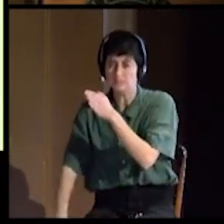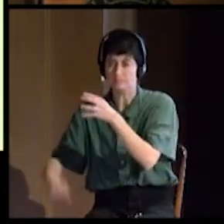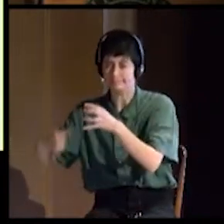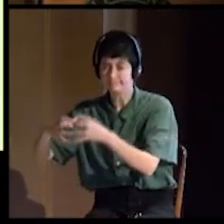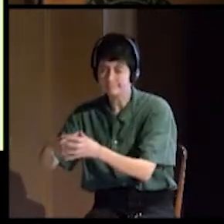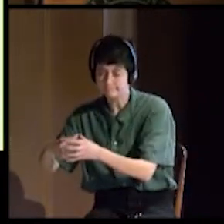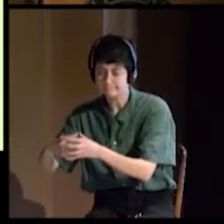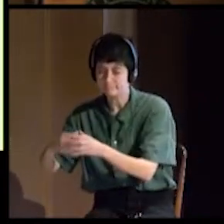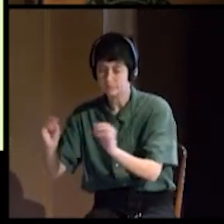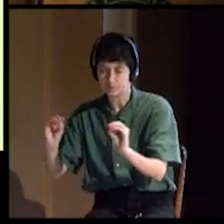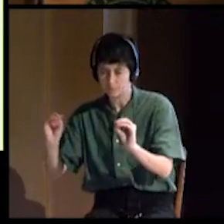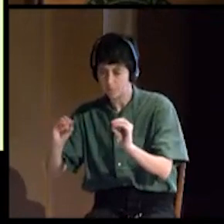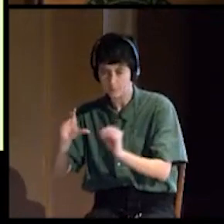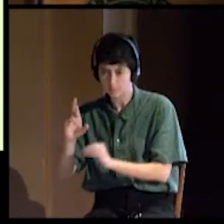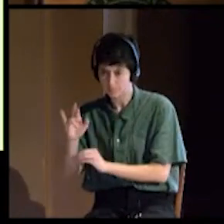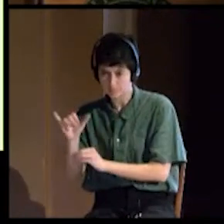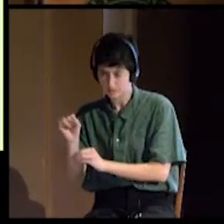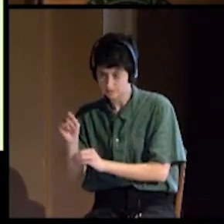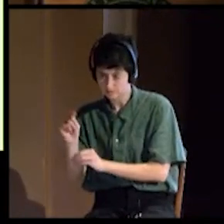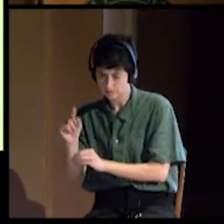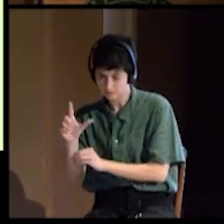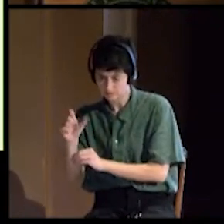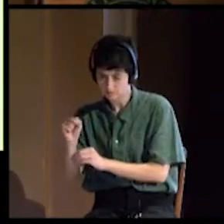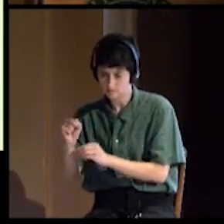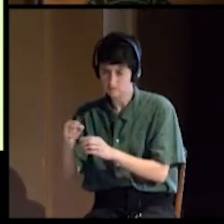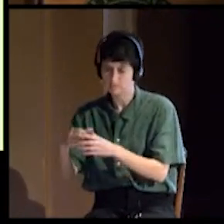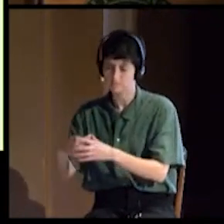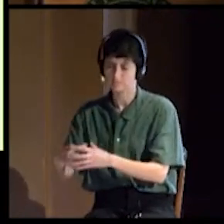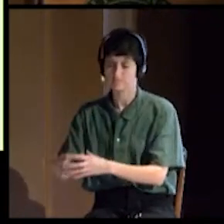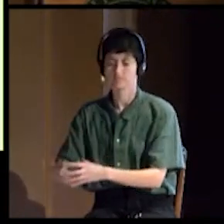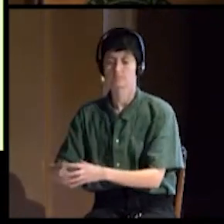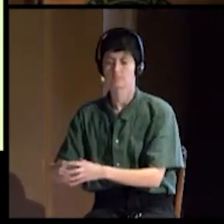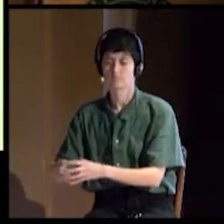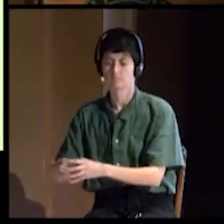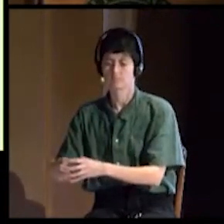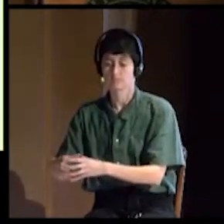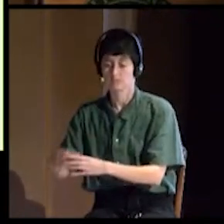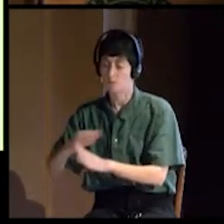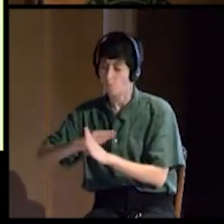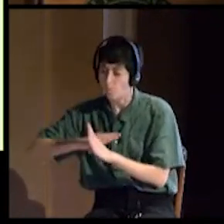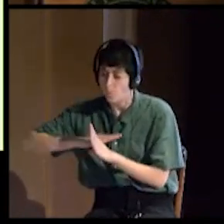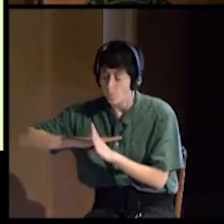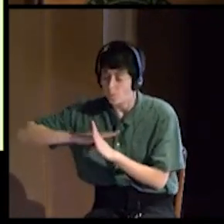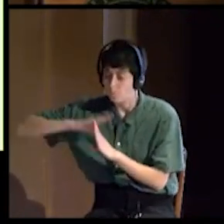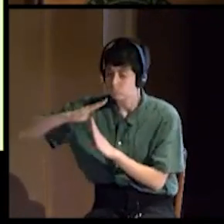it undergoes a period of super heating, a purge of nucleation sites and kinetically inhibited crystallization.